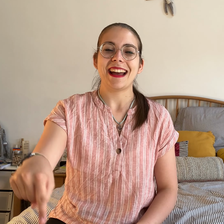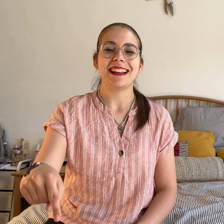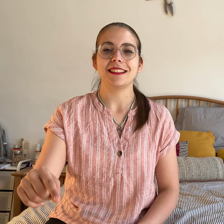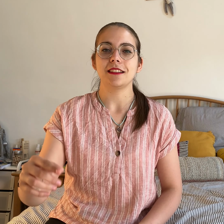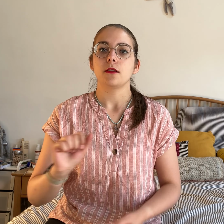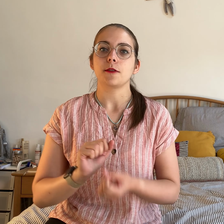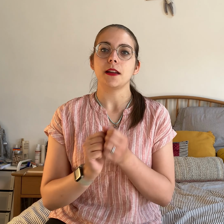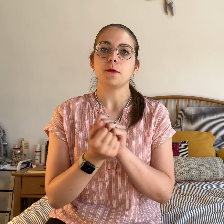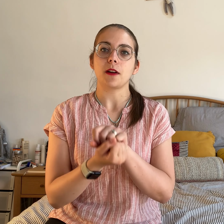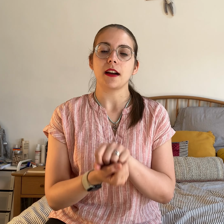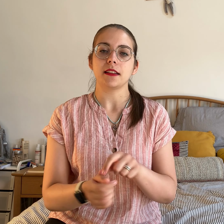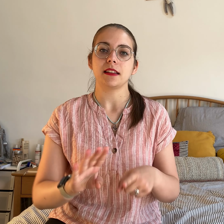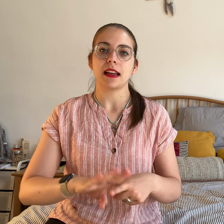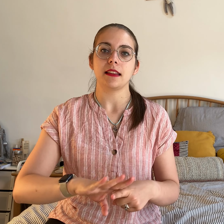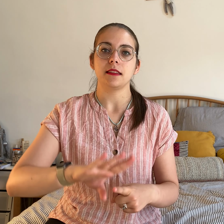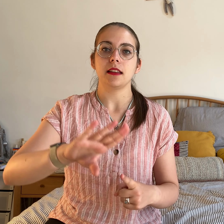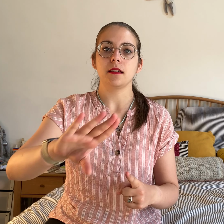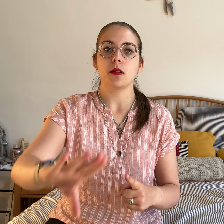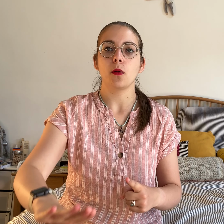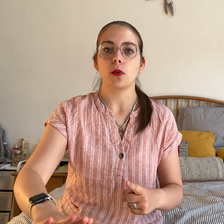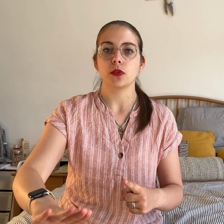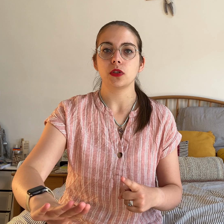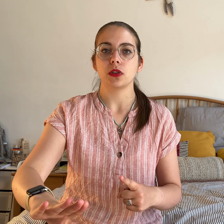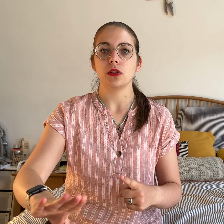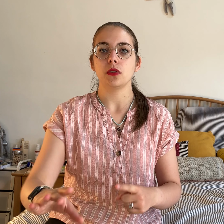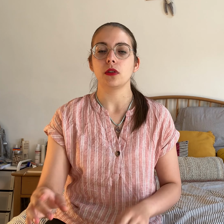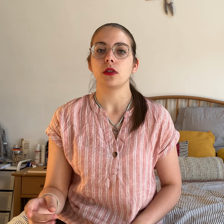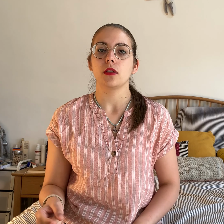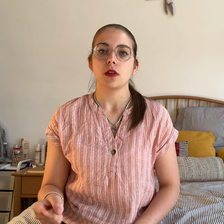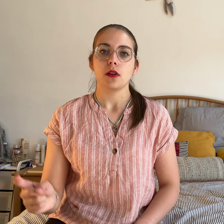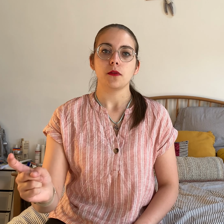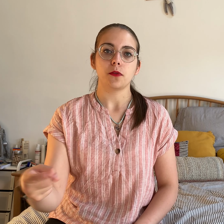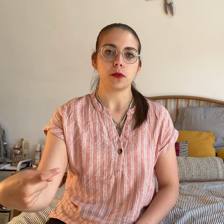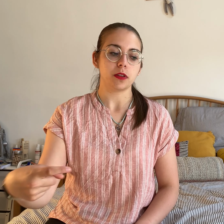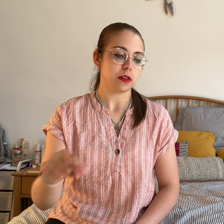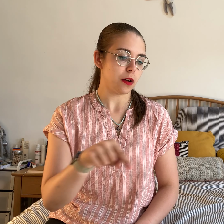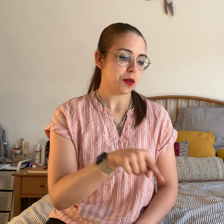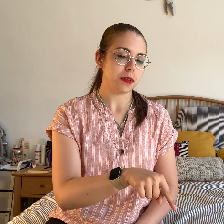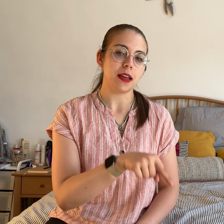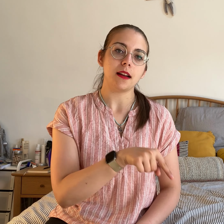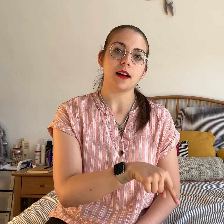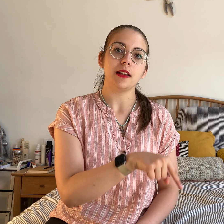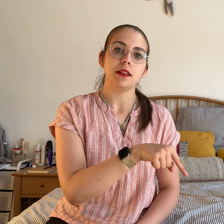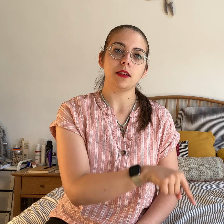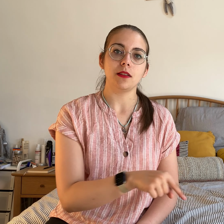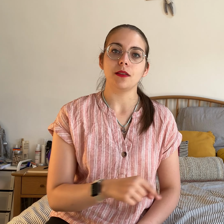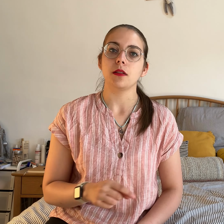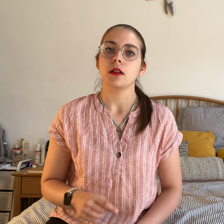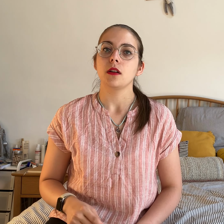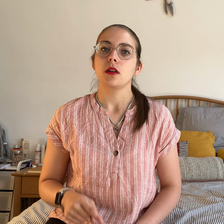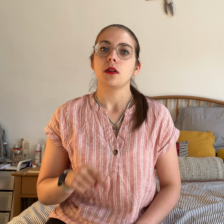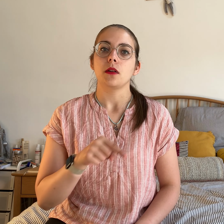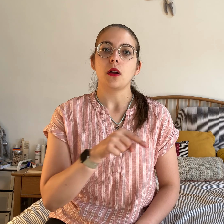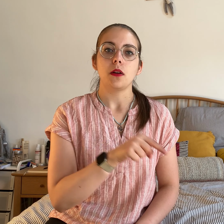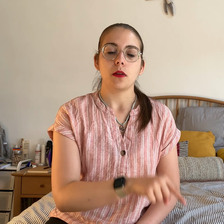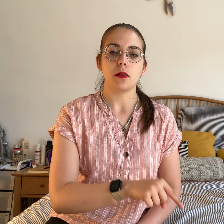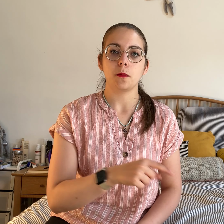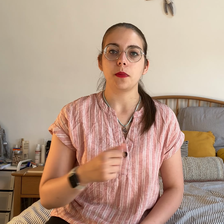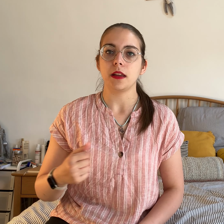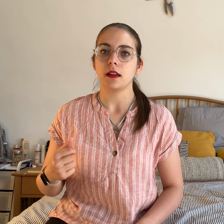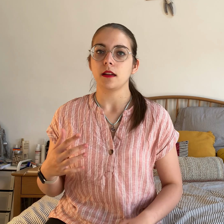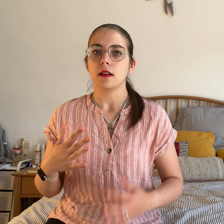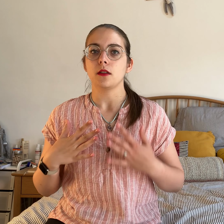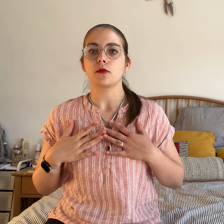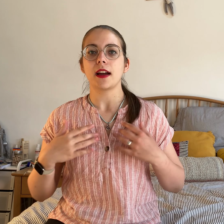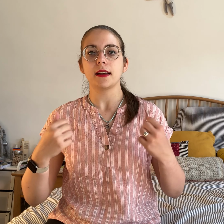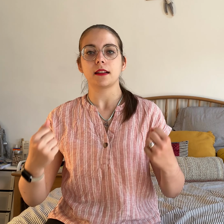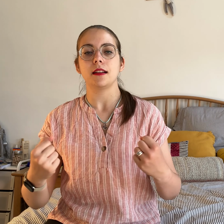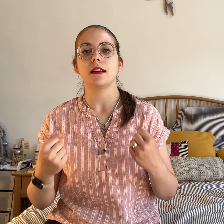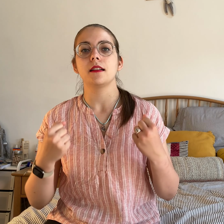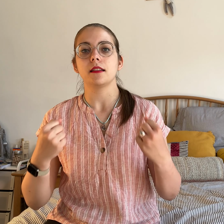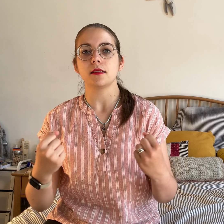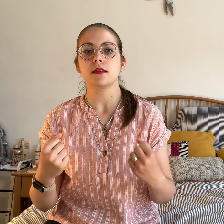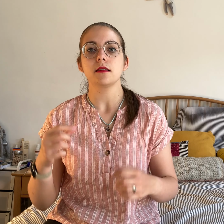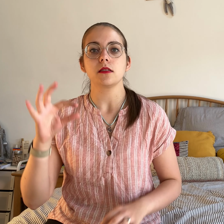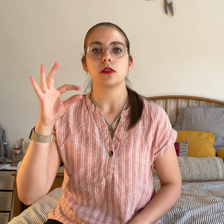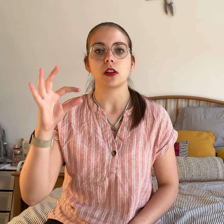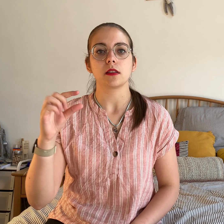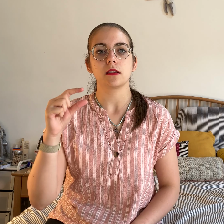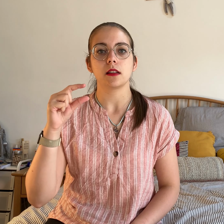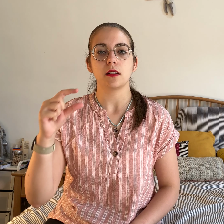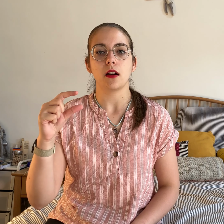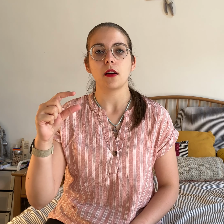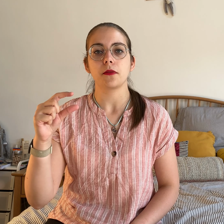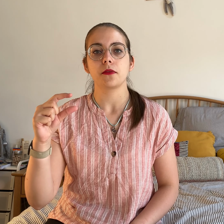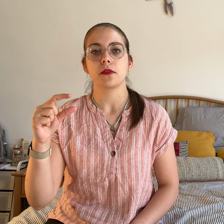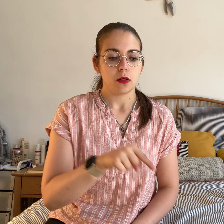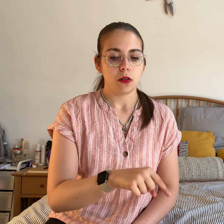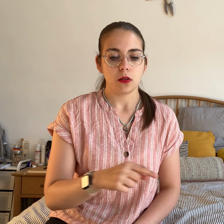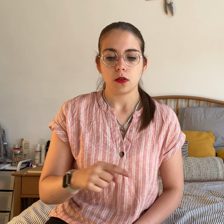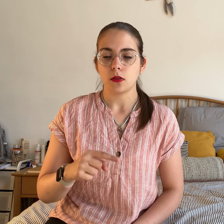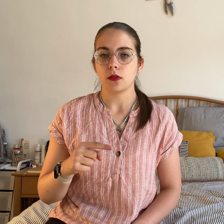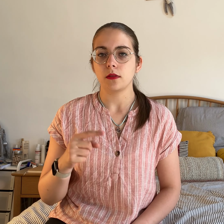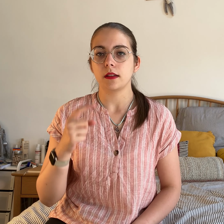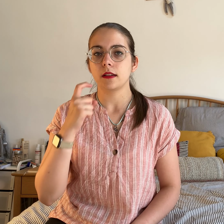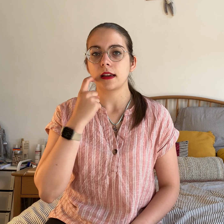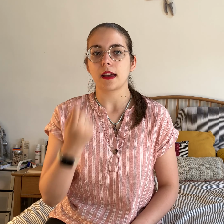and rewrite an ending or two - for the girl that I knew. Who be reckless just enough. Who can